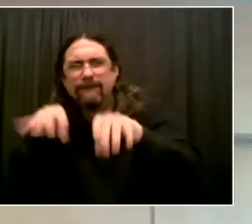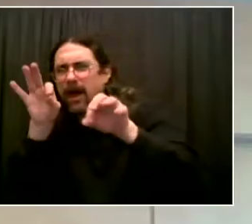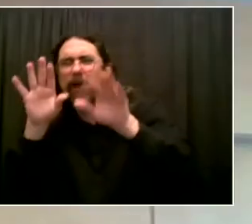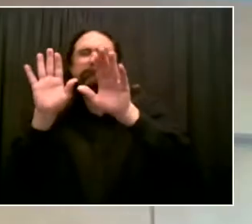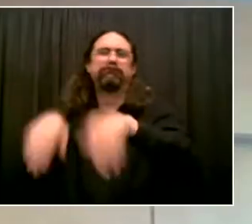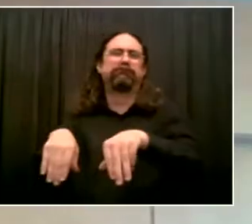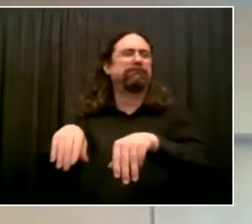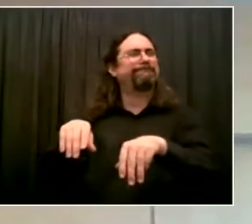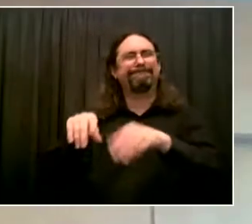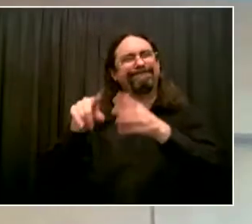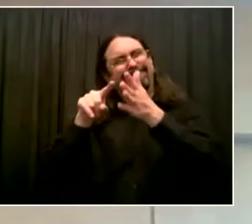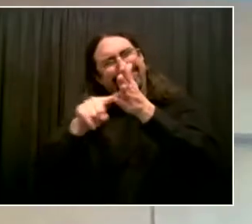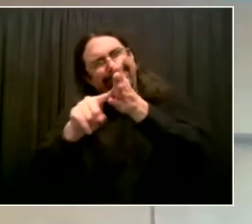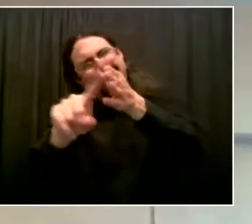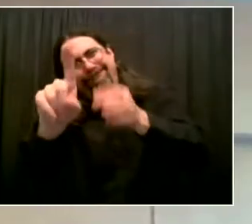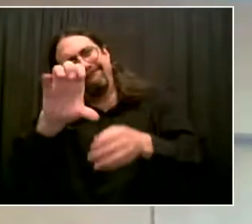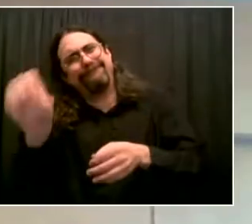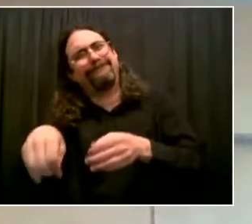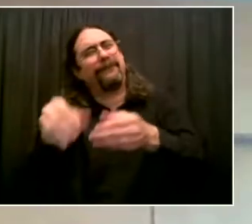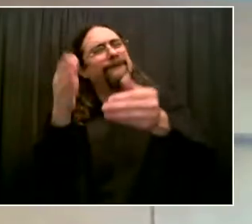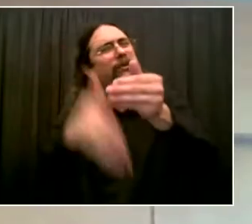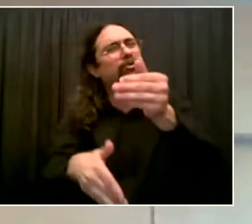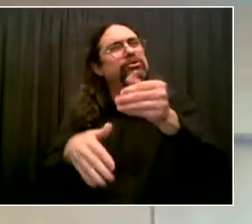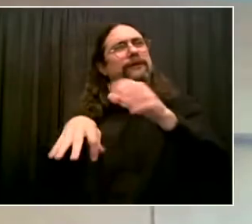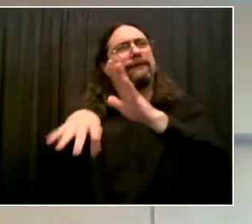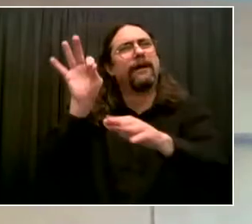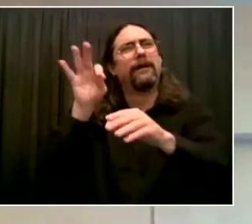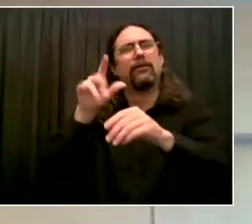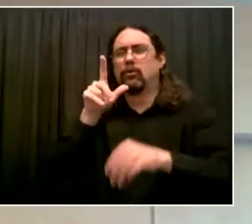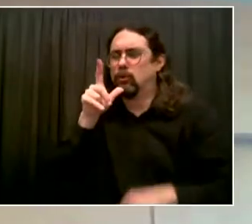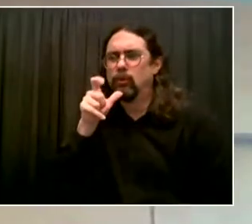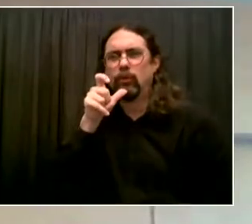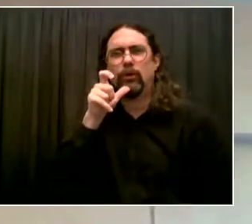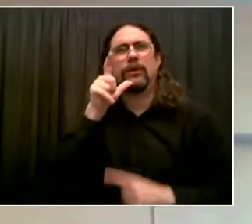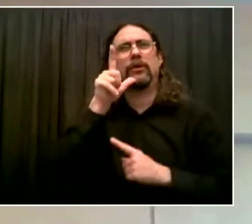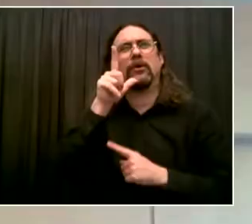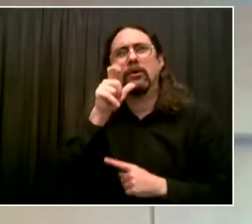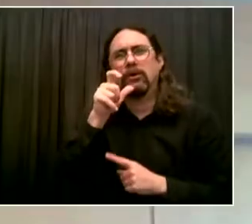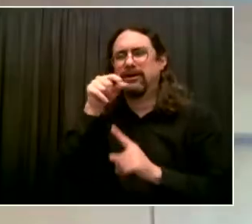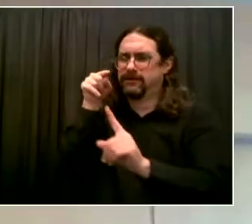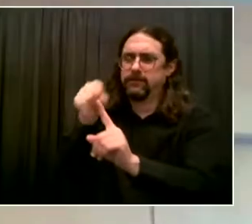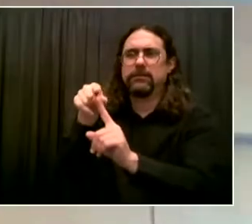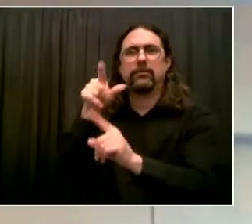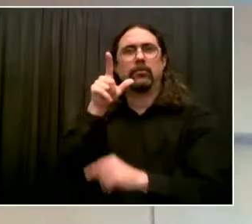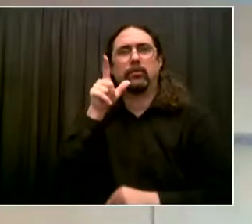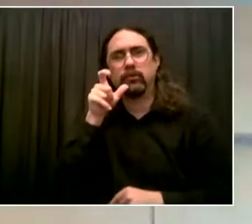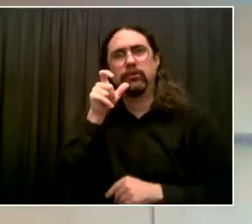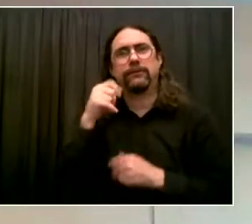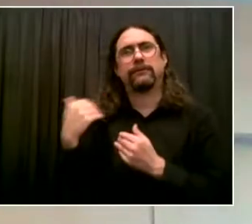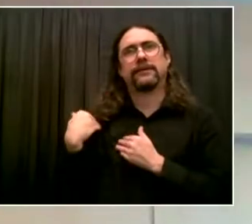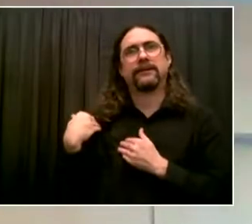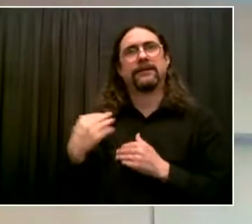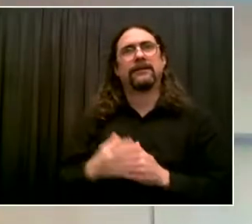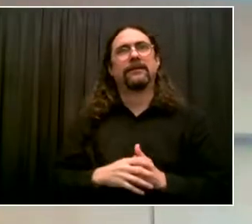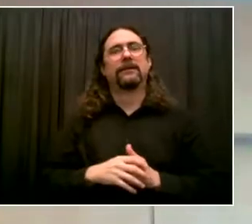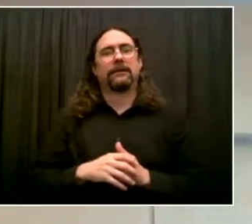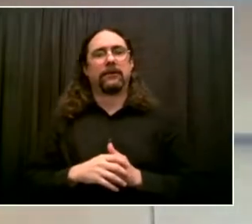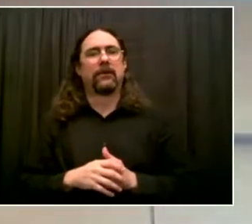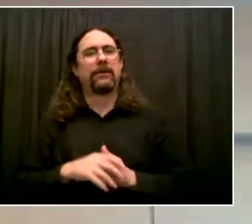INCREASE PUBLIC SAFETY AND WE HAVE INITIATIVES WORKING WITH PEER VIOLENCE SITES IN BROOKLYN